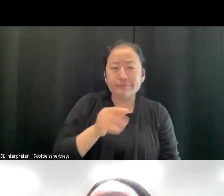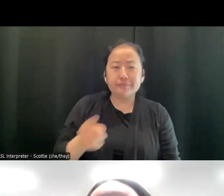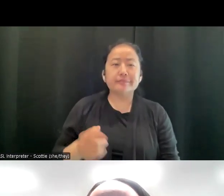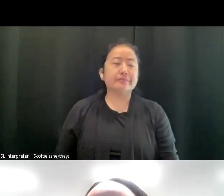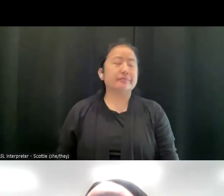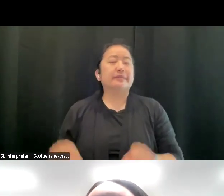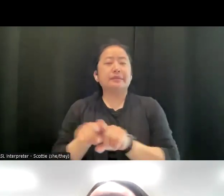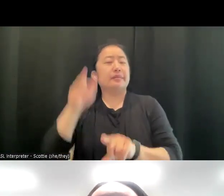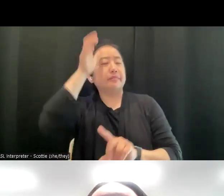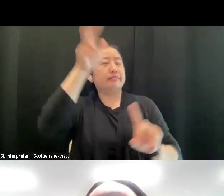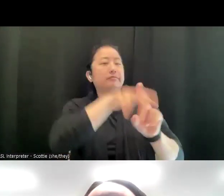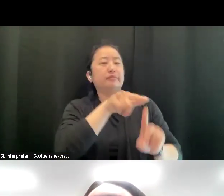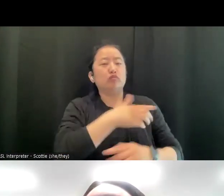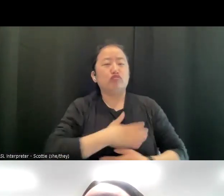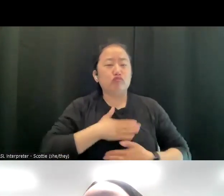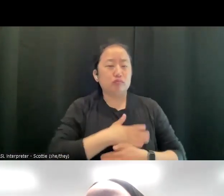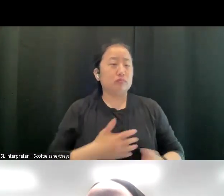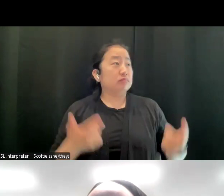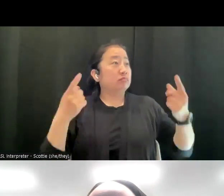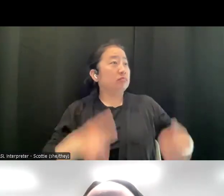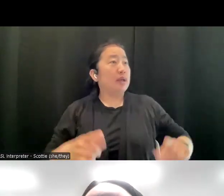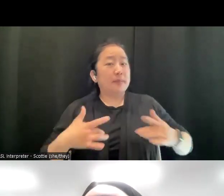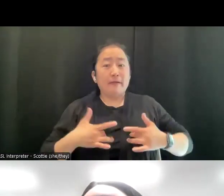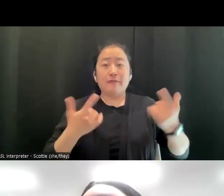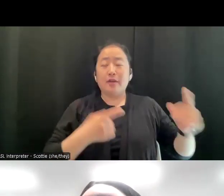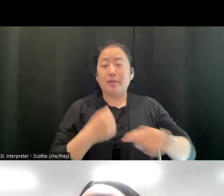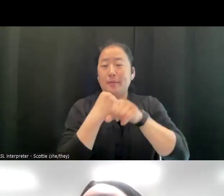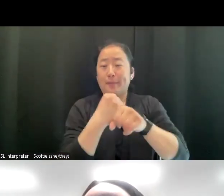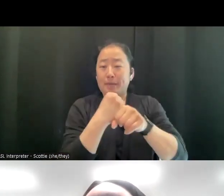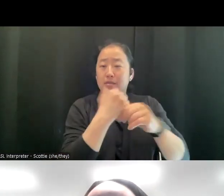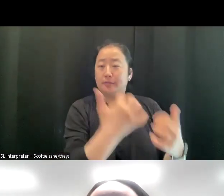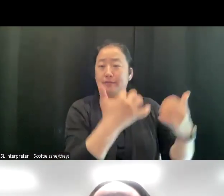If you're having an event at a baseball field, how easy is it for people to get there?